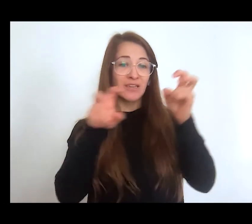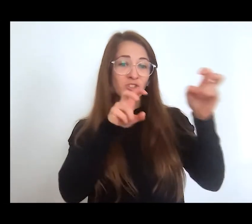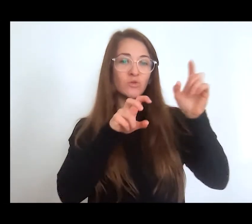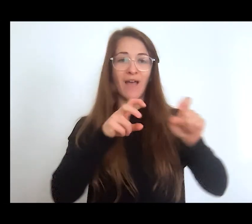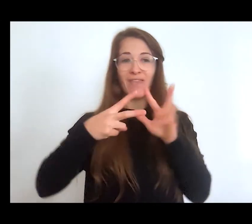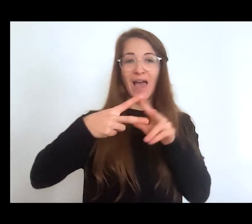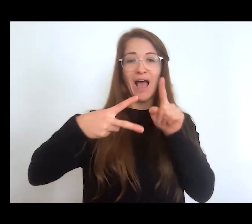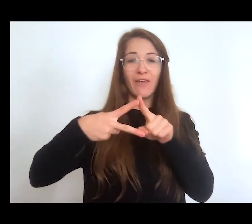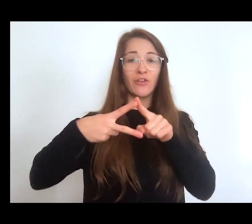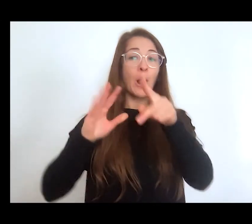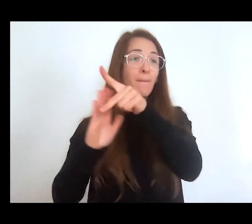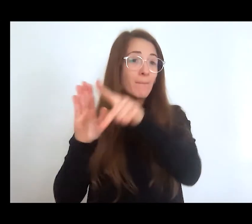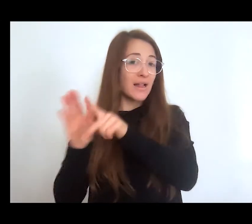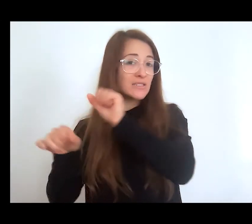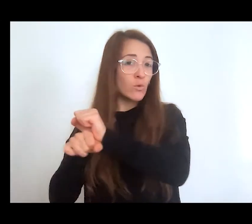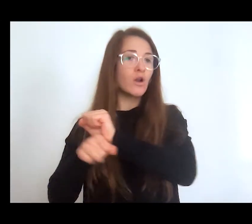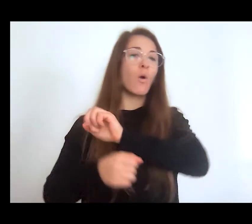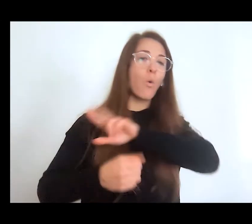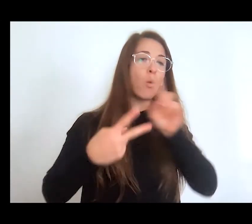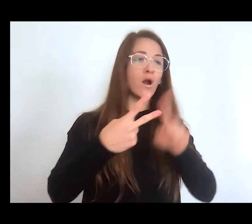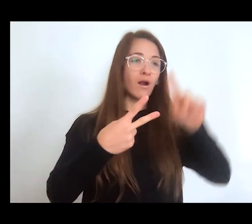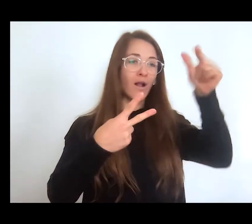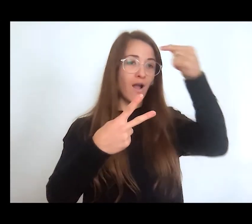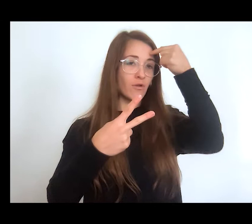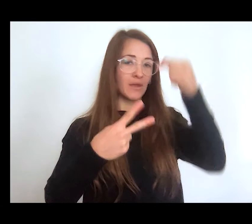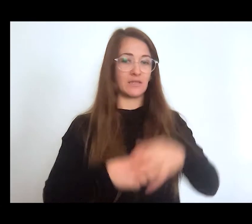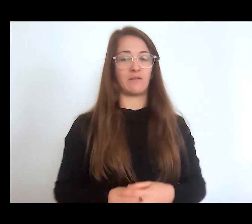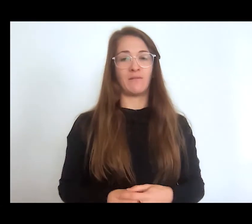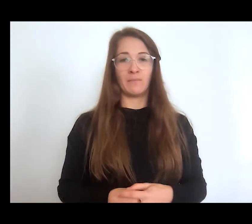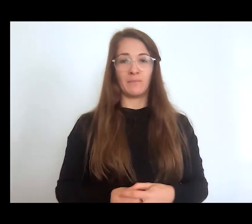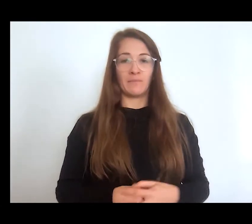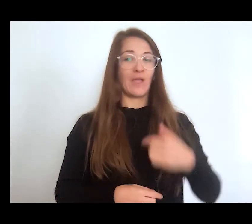THE EXTERNAL ISSUES, YOU HAVE TO GO INTO POLICY WORK OR GOVERNMENT.